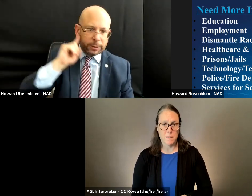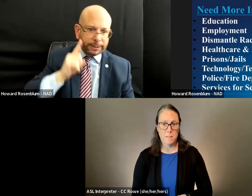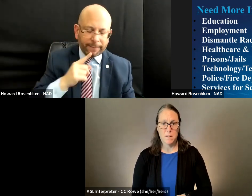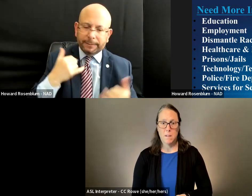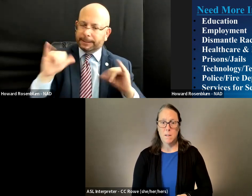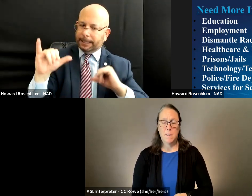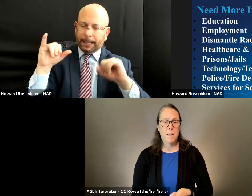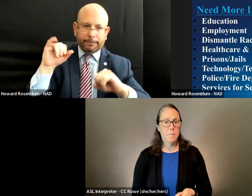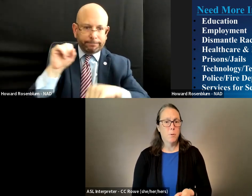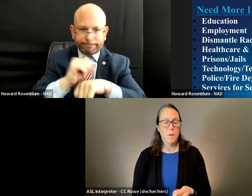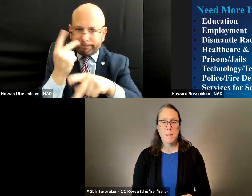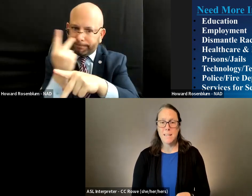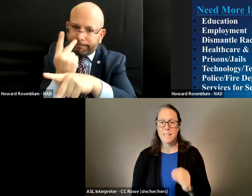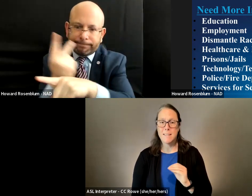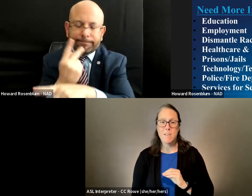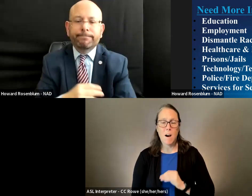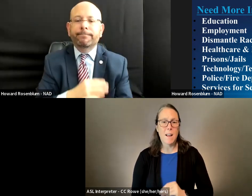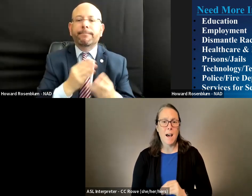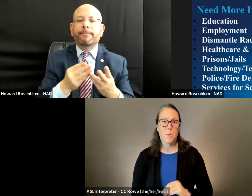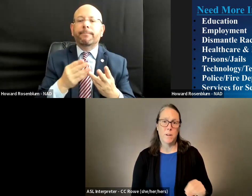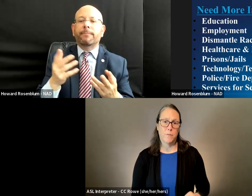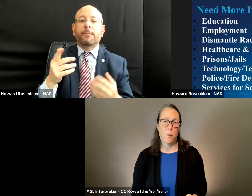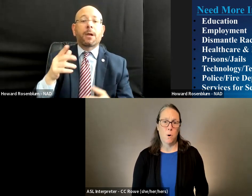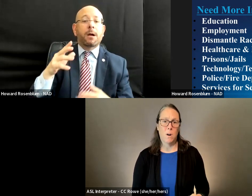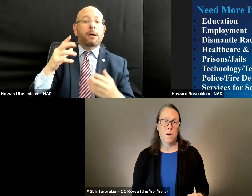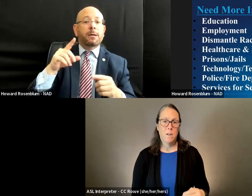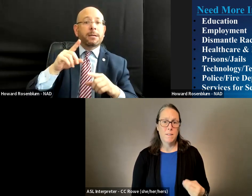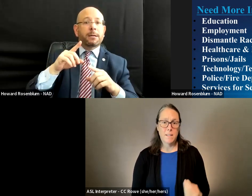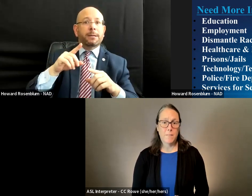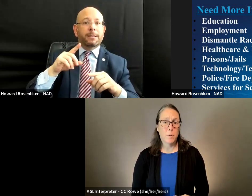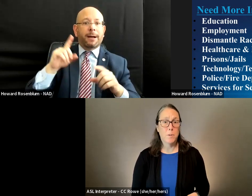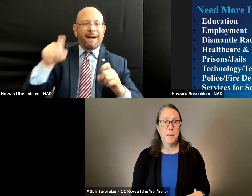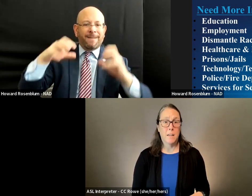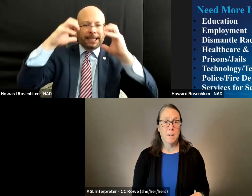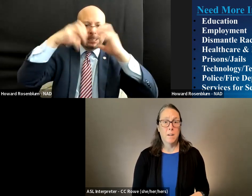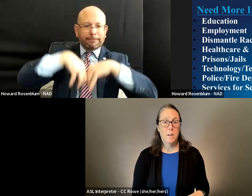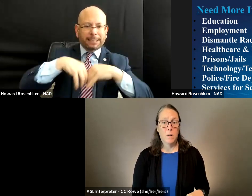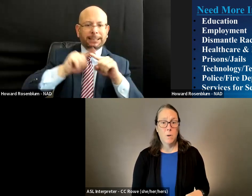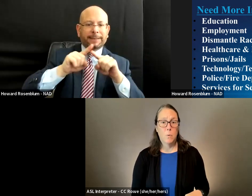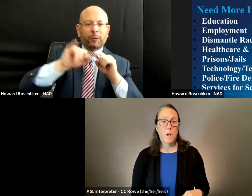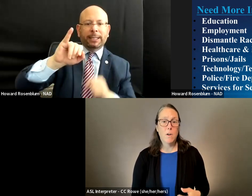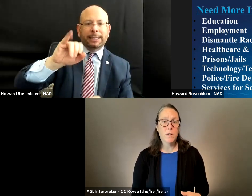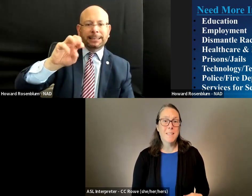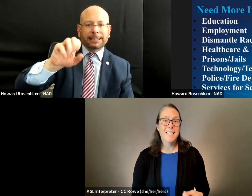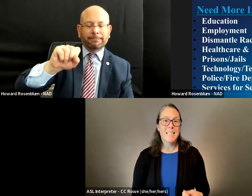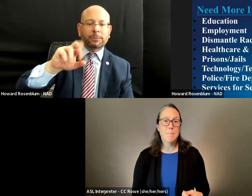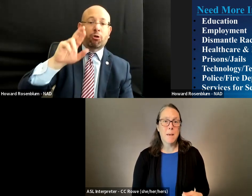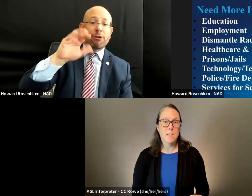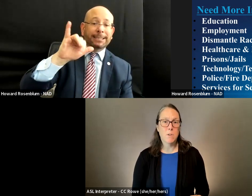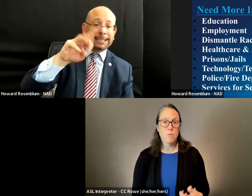It might sound like our work is done by it is not. We need to continue advocacy for education, for employment. The employment is